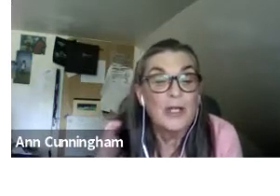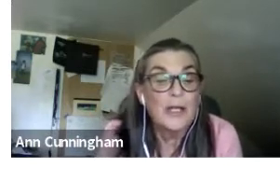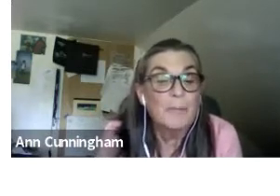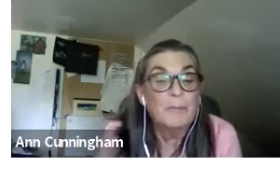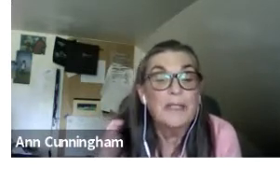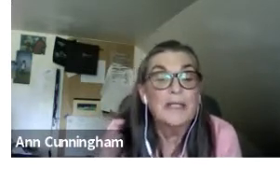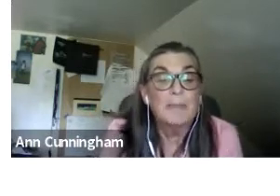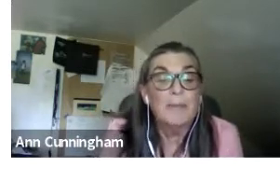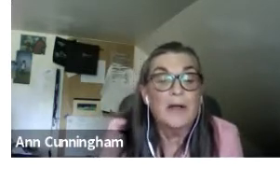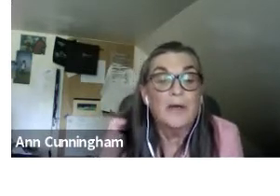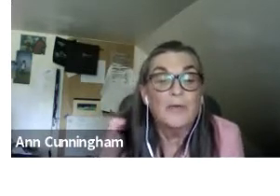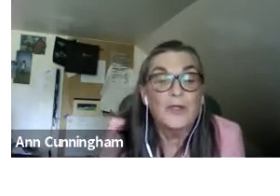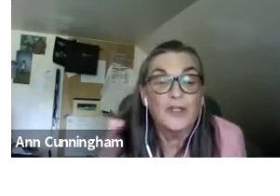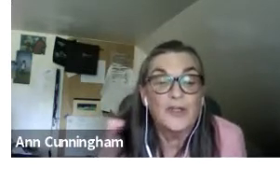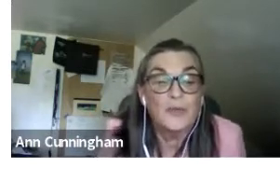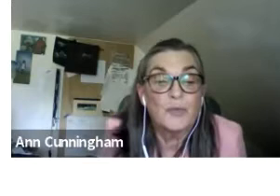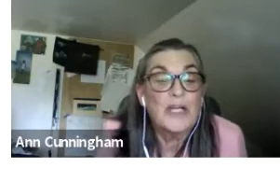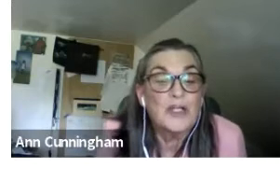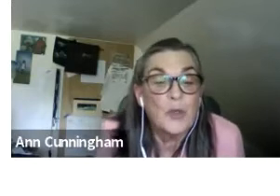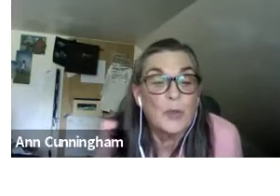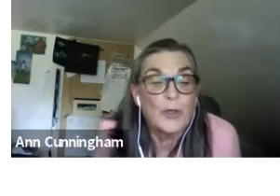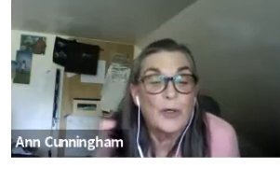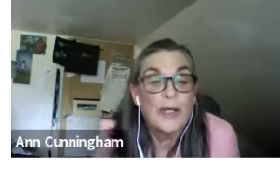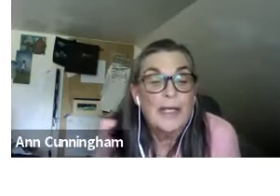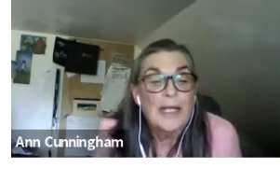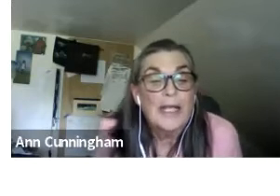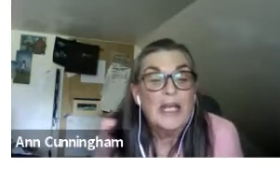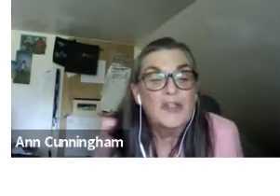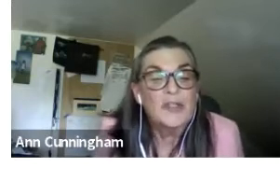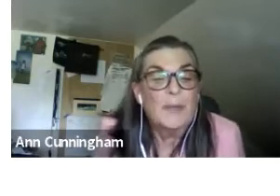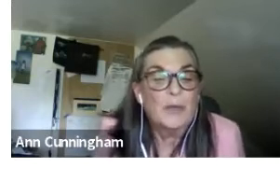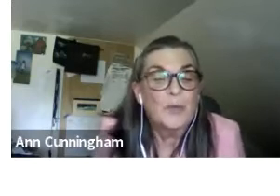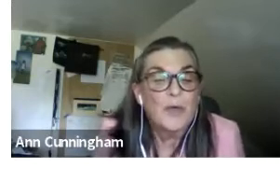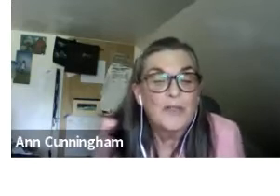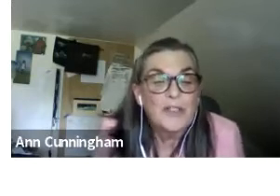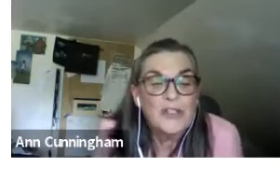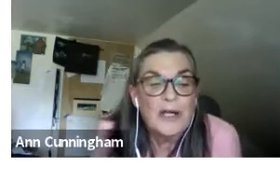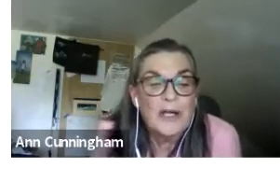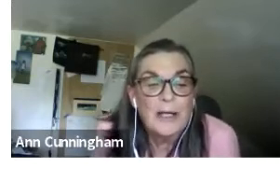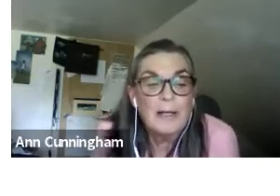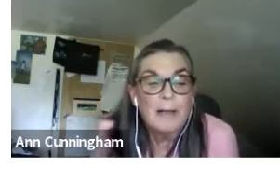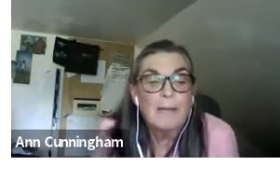completely back over his right shoulder. Each is about 12 inches high by